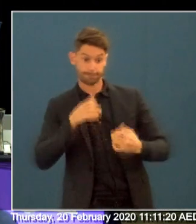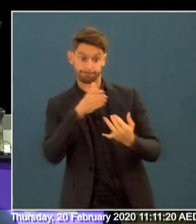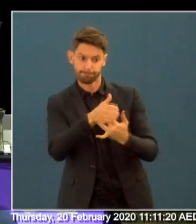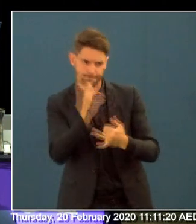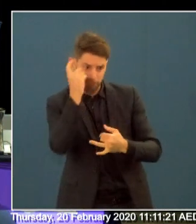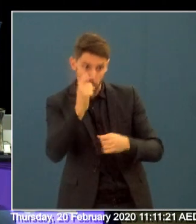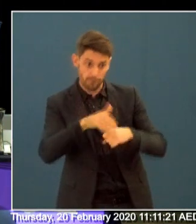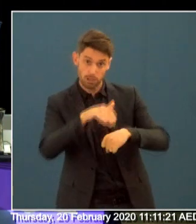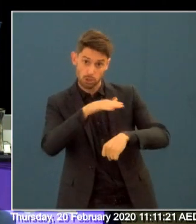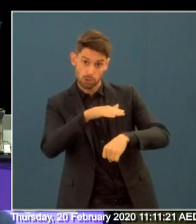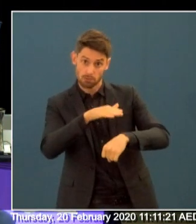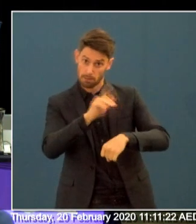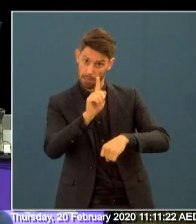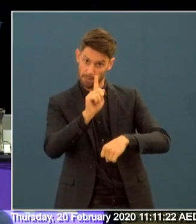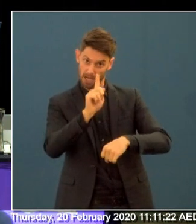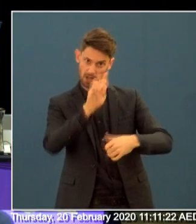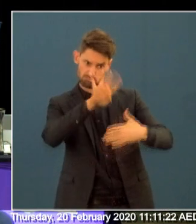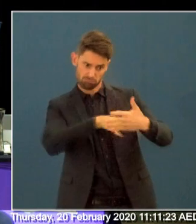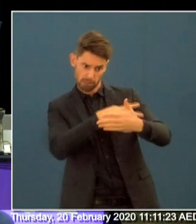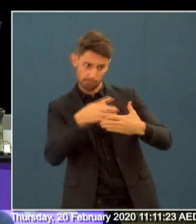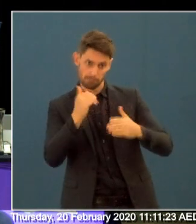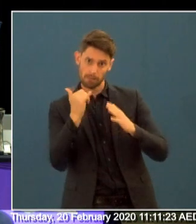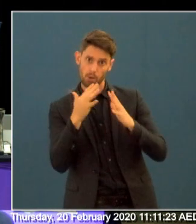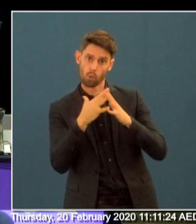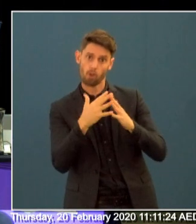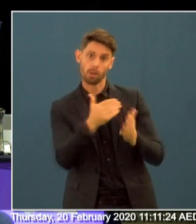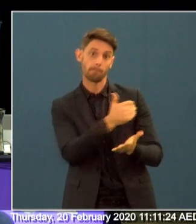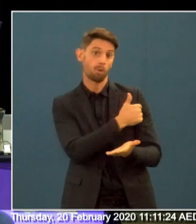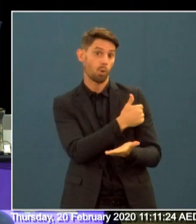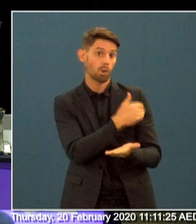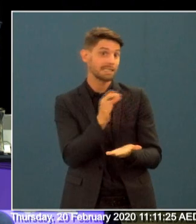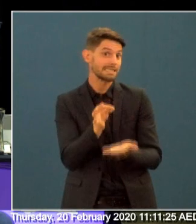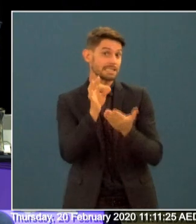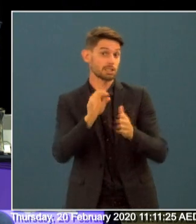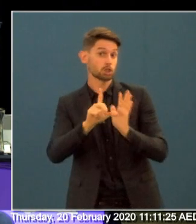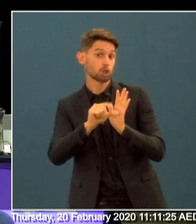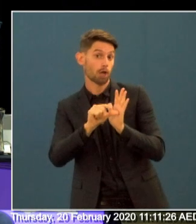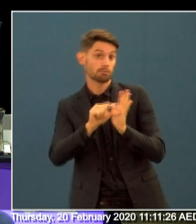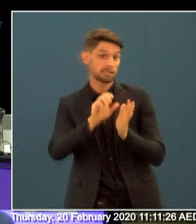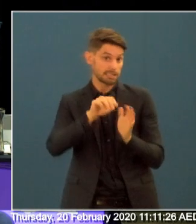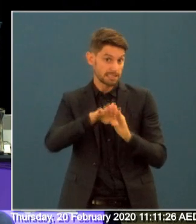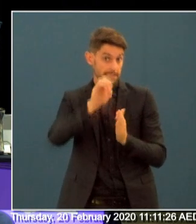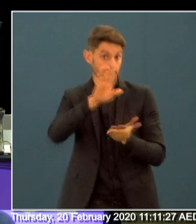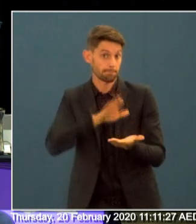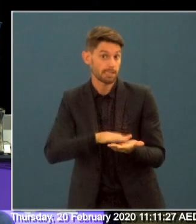could we have — plan to have the morning tea adjournment at about 10 minutes time? Well, I was going to suggest